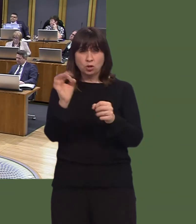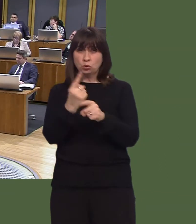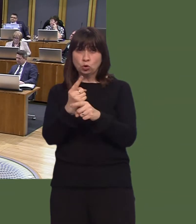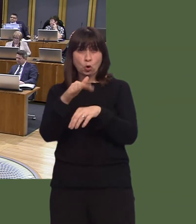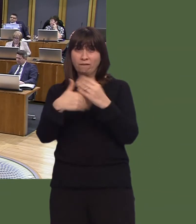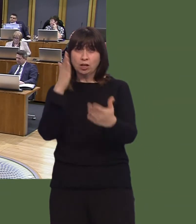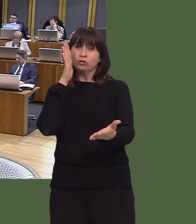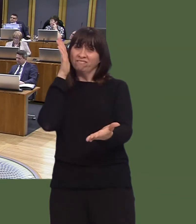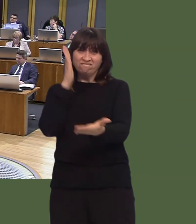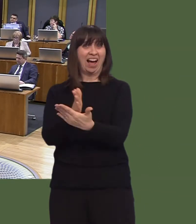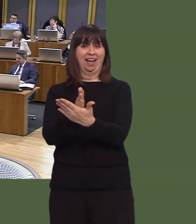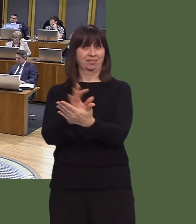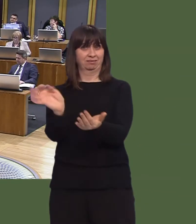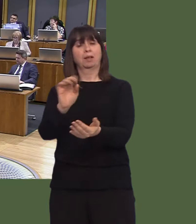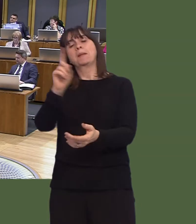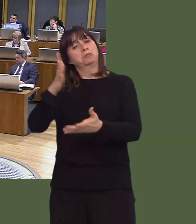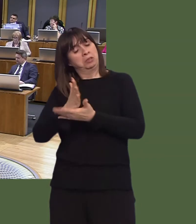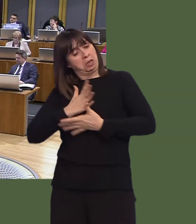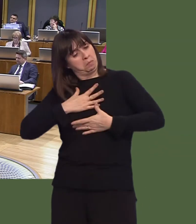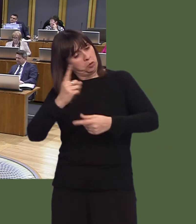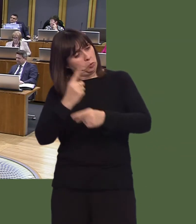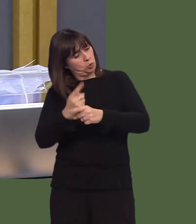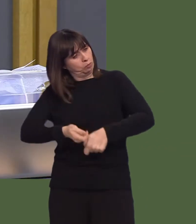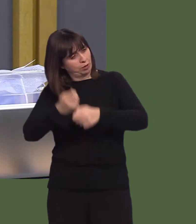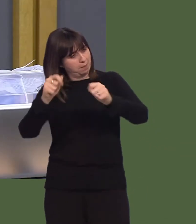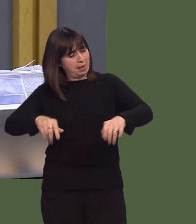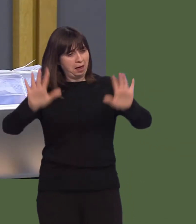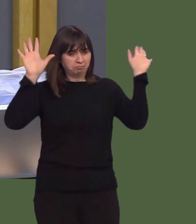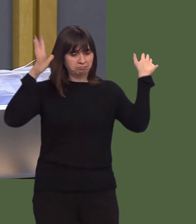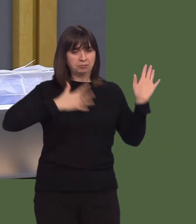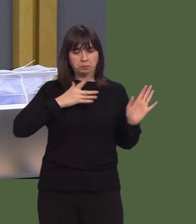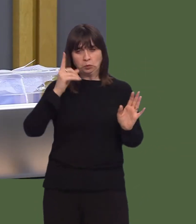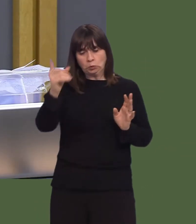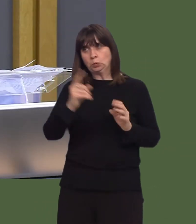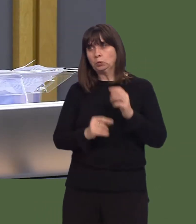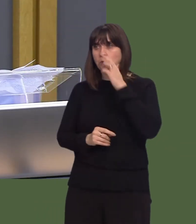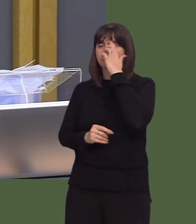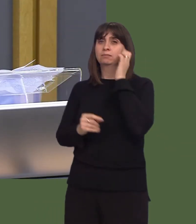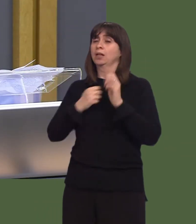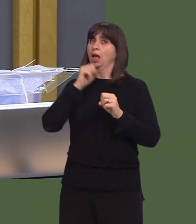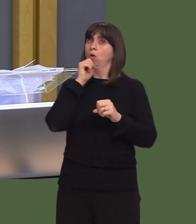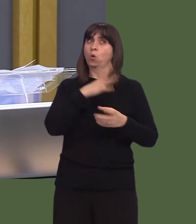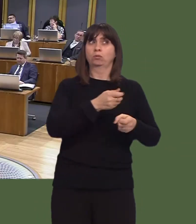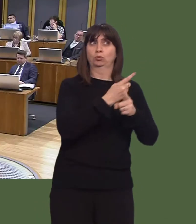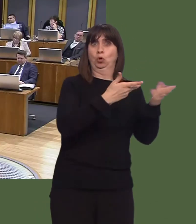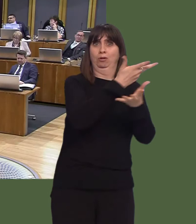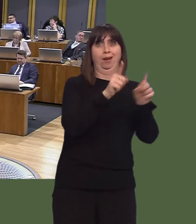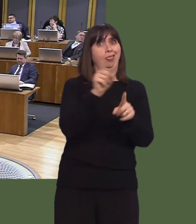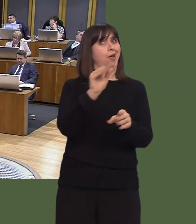it's a matter for him to talk about whatever he wants to in this Chamber. I wouldn't advise him to do that outside this Chamber, by any stretch of the imagination.